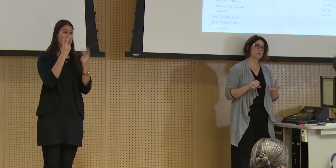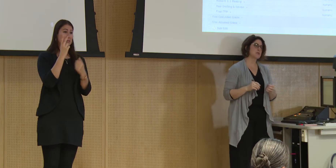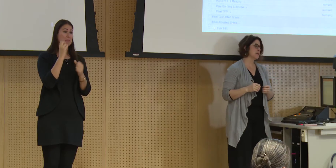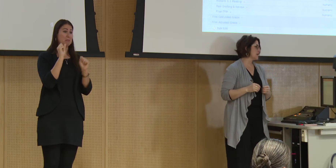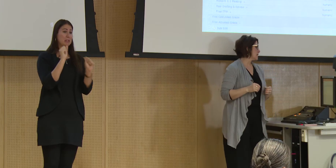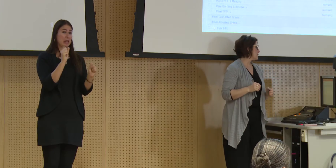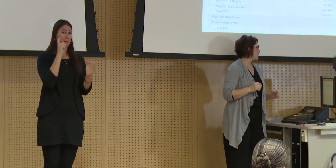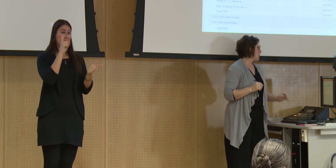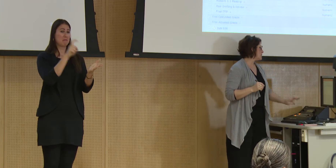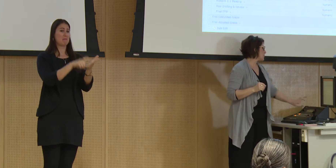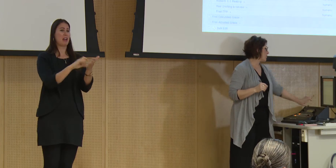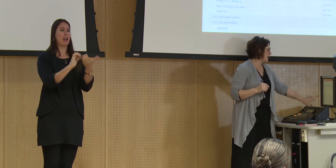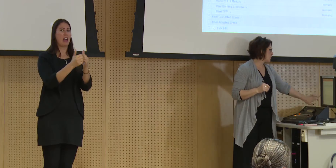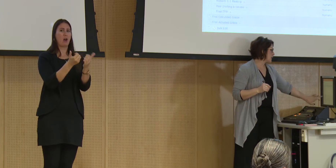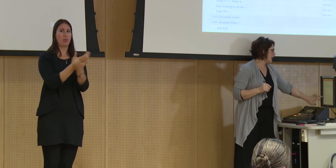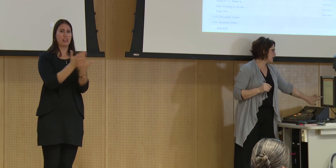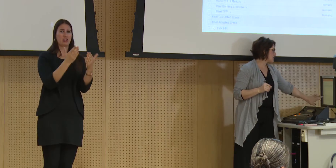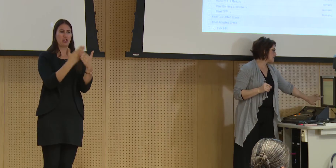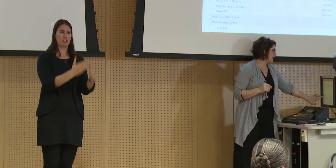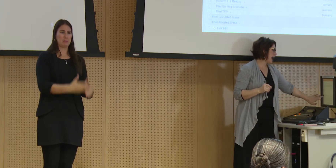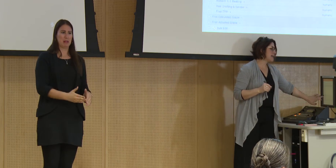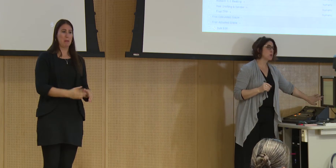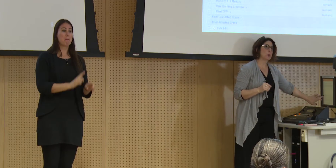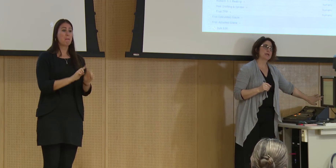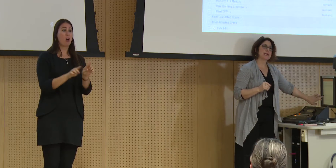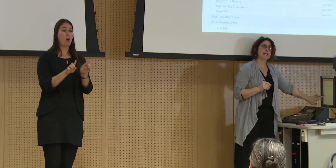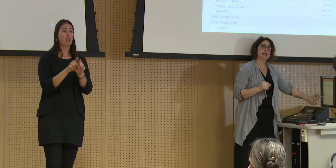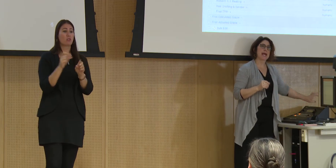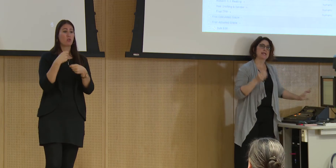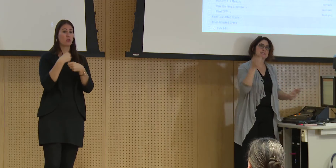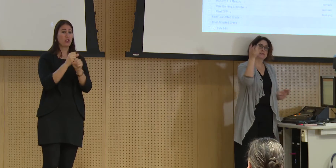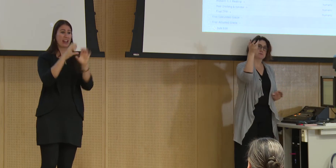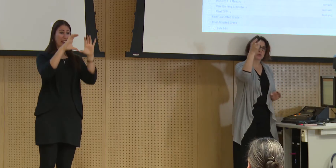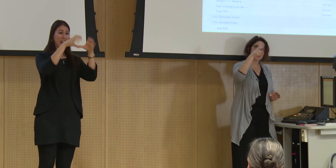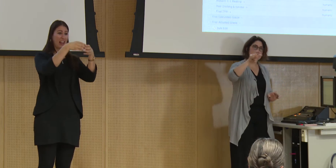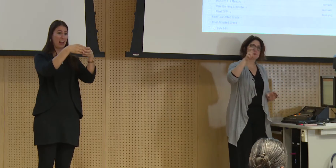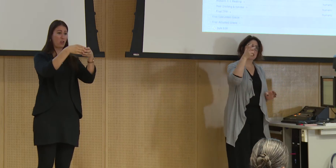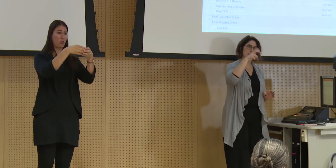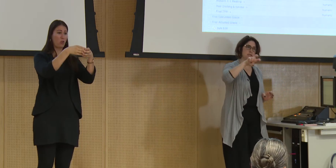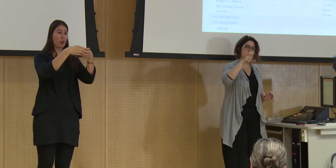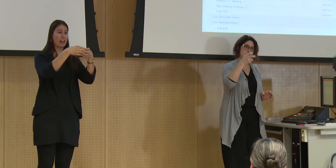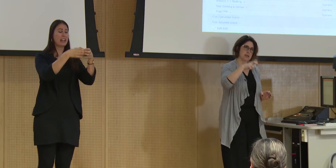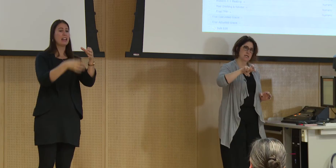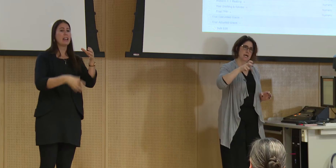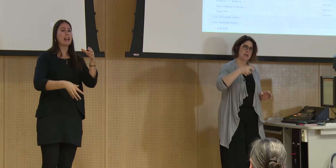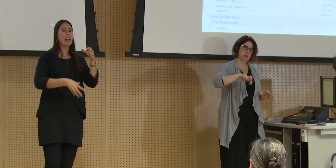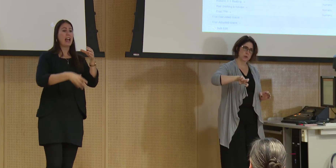but also by creating this category and putting those items in the category--